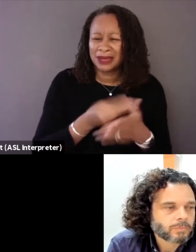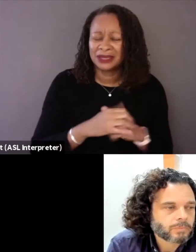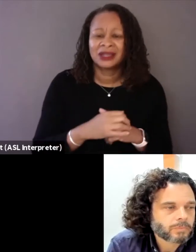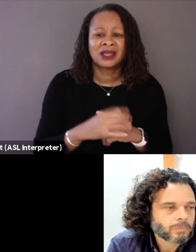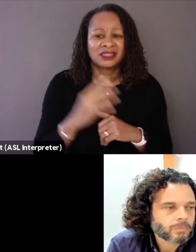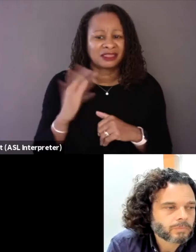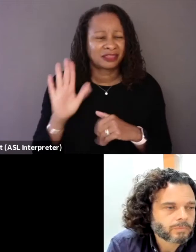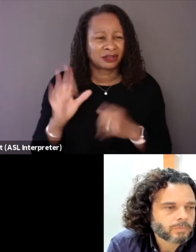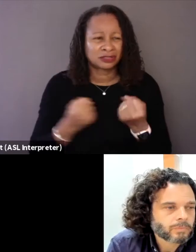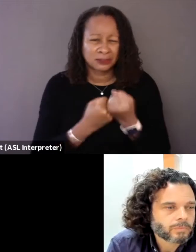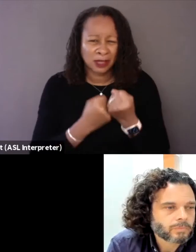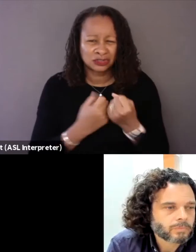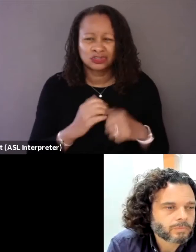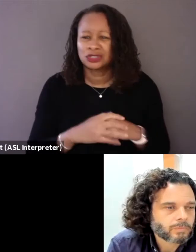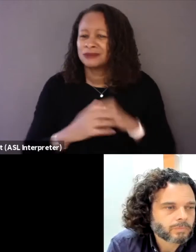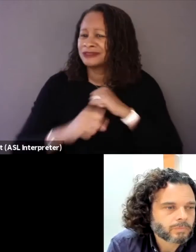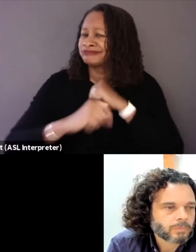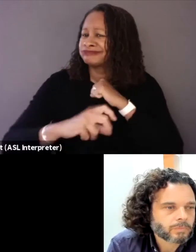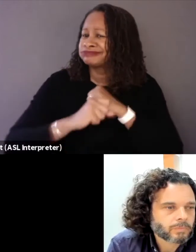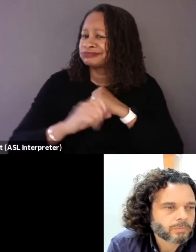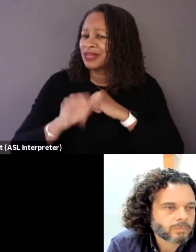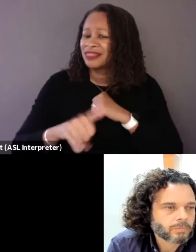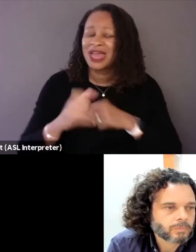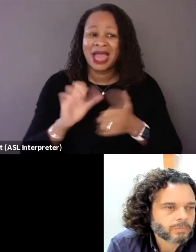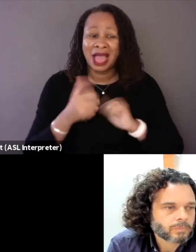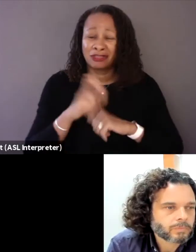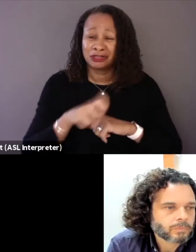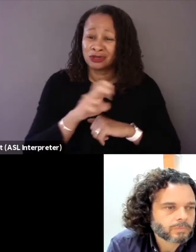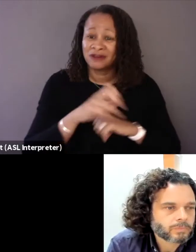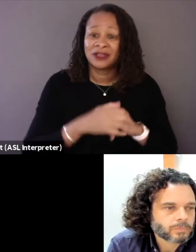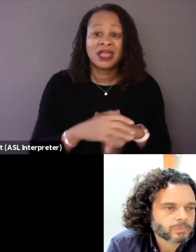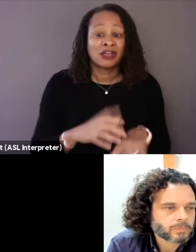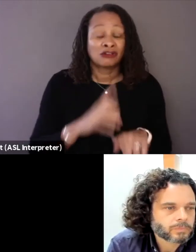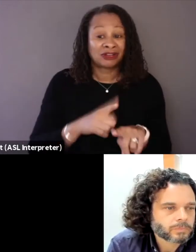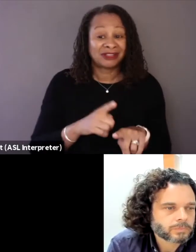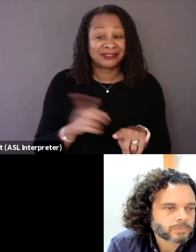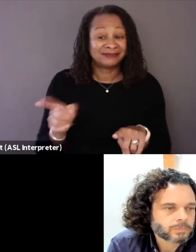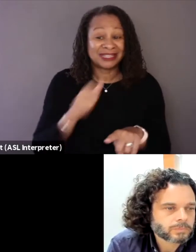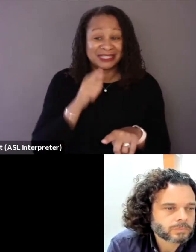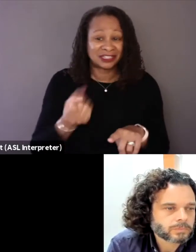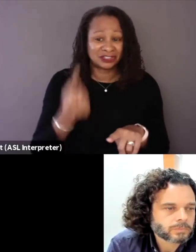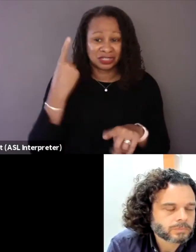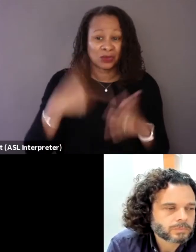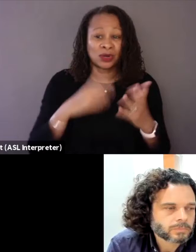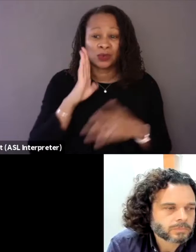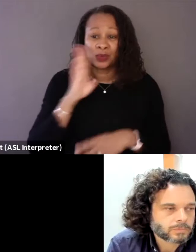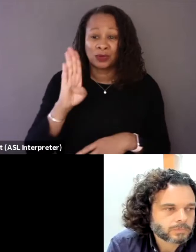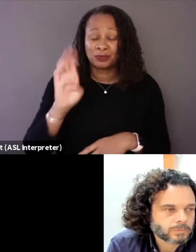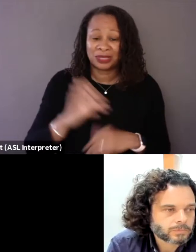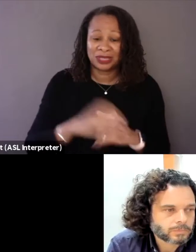They didn't understand exactly what this would be. Even if you explain it, the idea of what you need and how much you need to be around